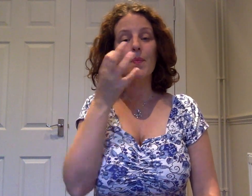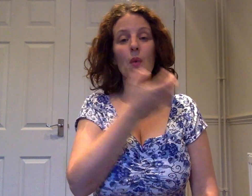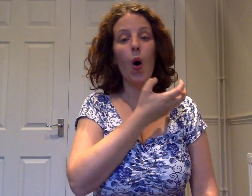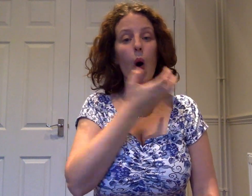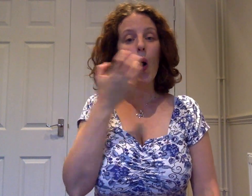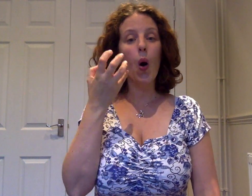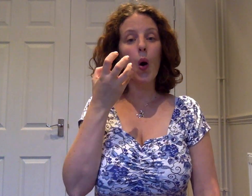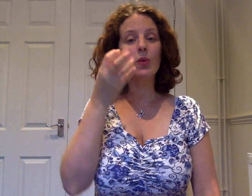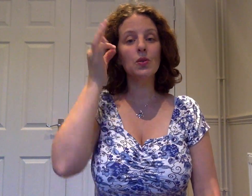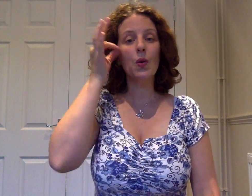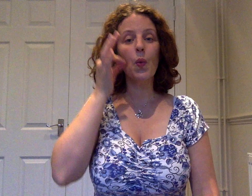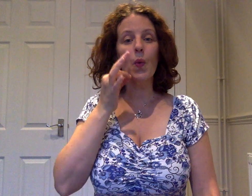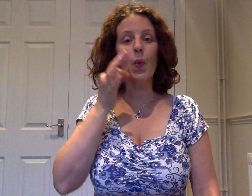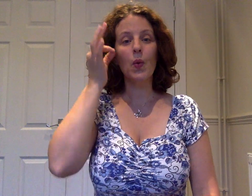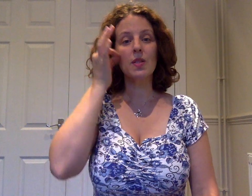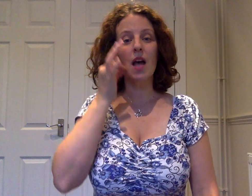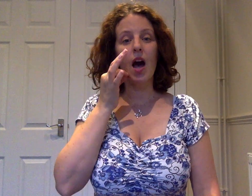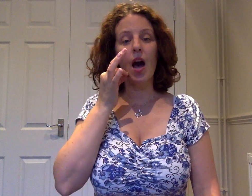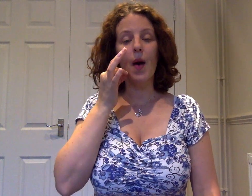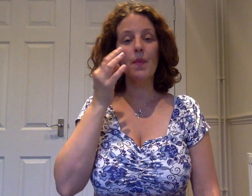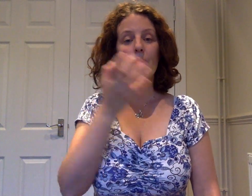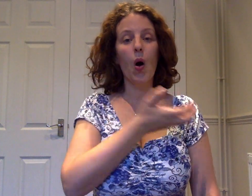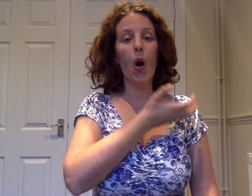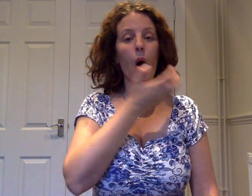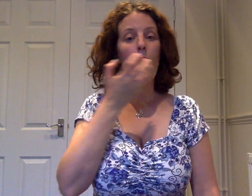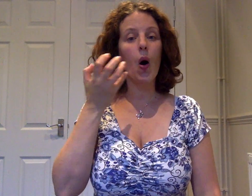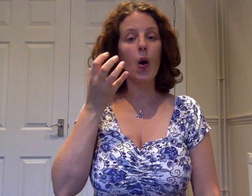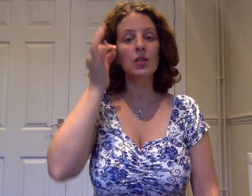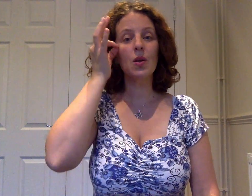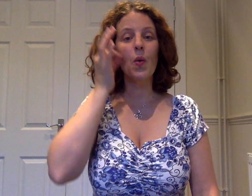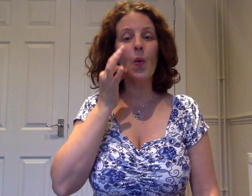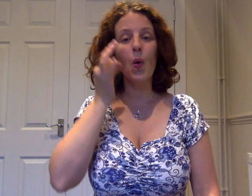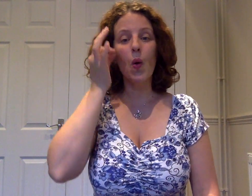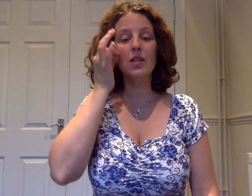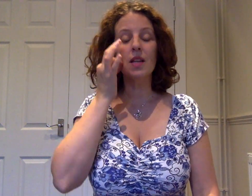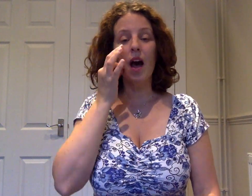Hot Water